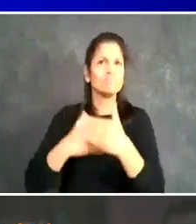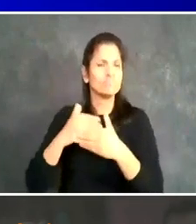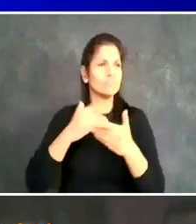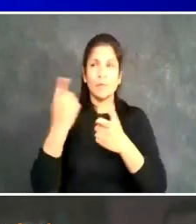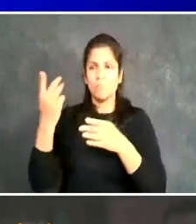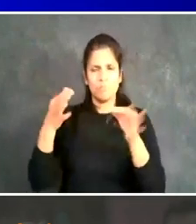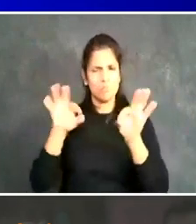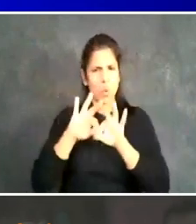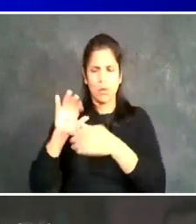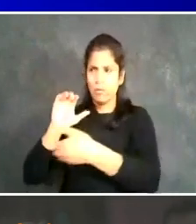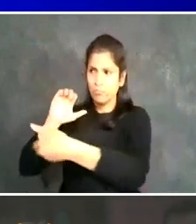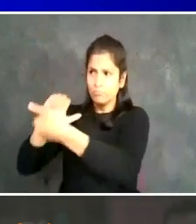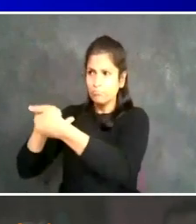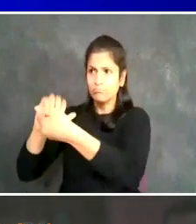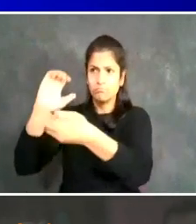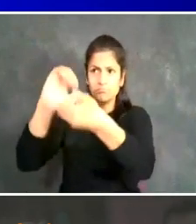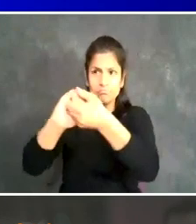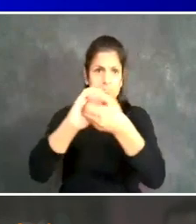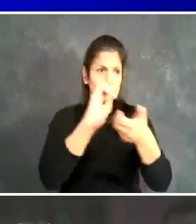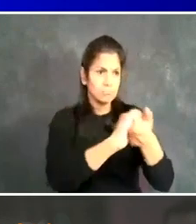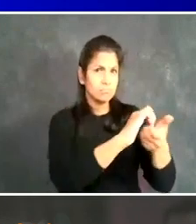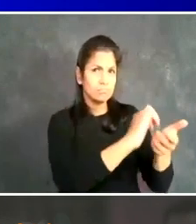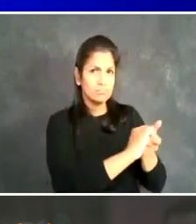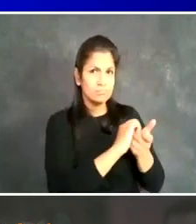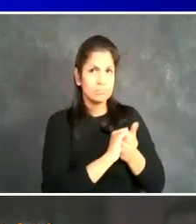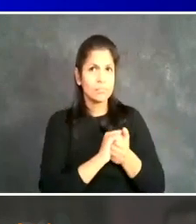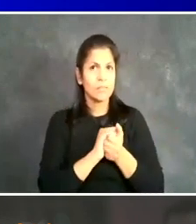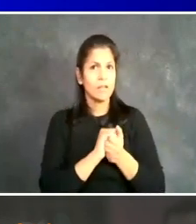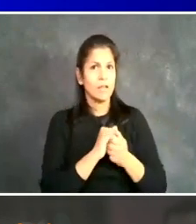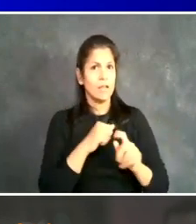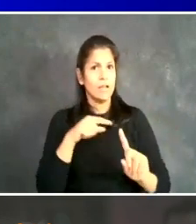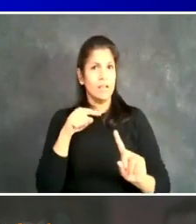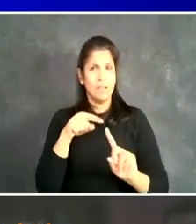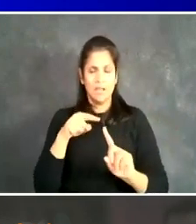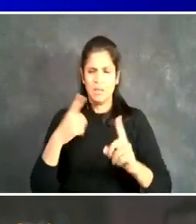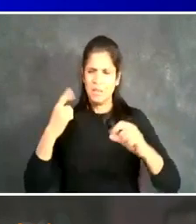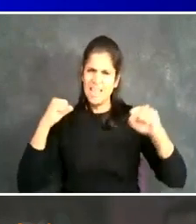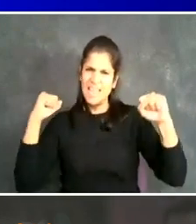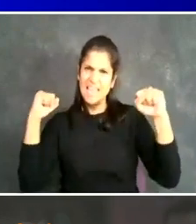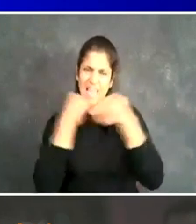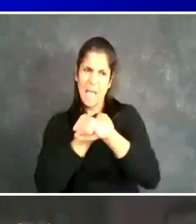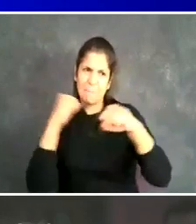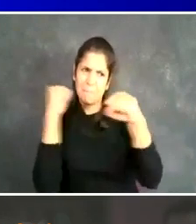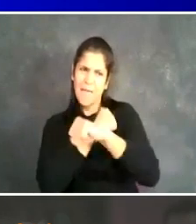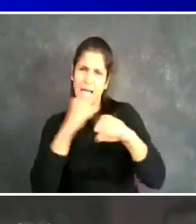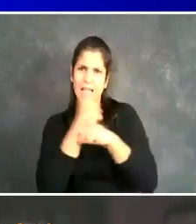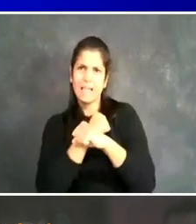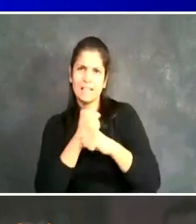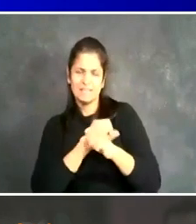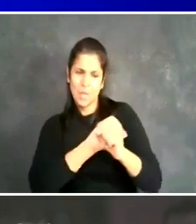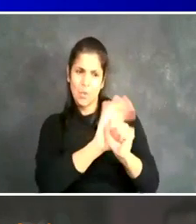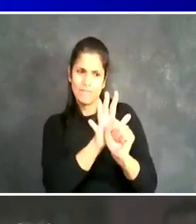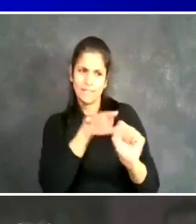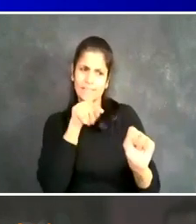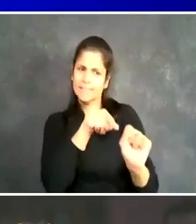INITIATIVE TO ADDRESS THE úCOMB